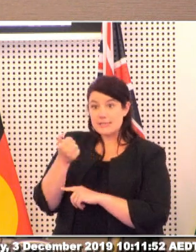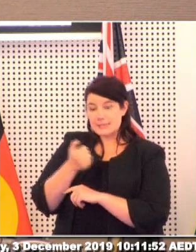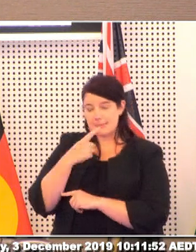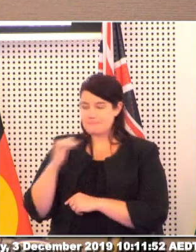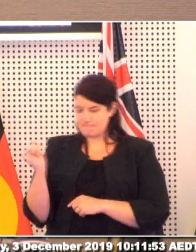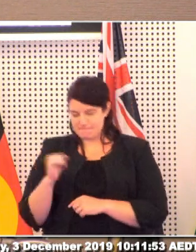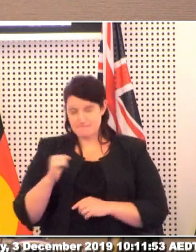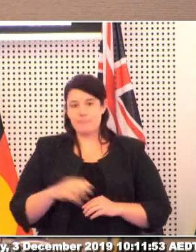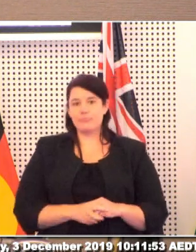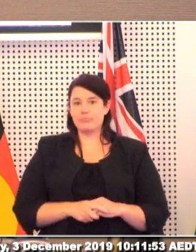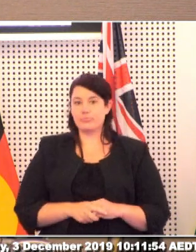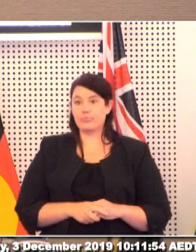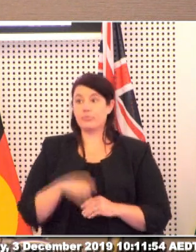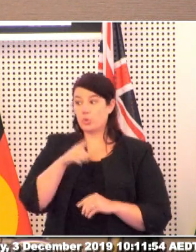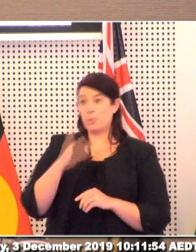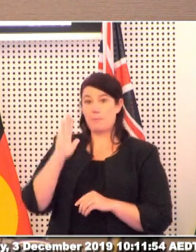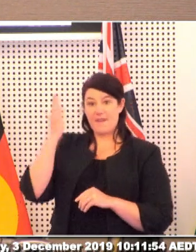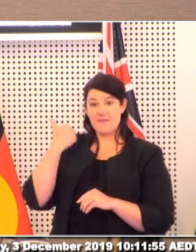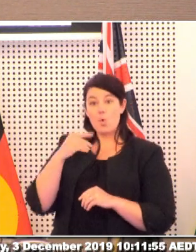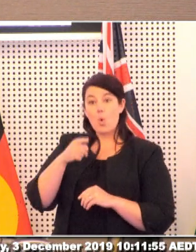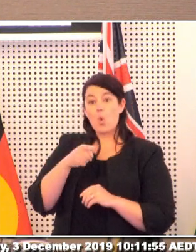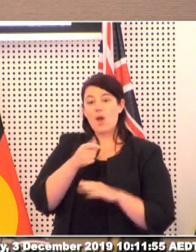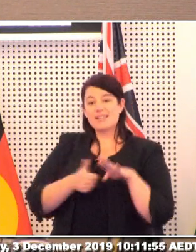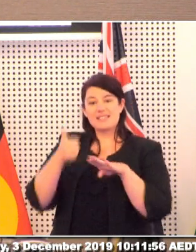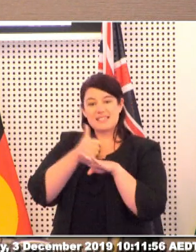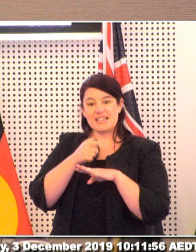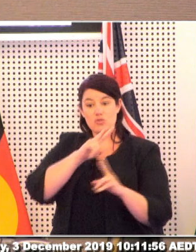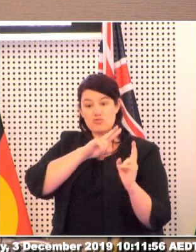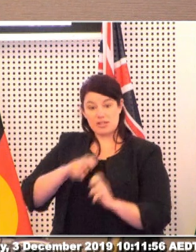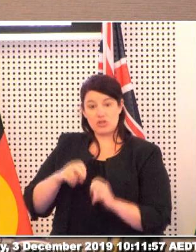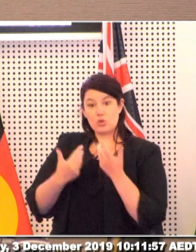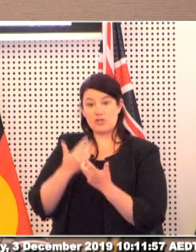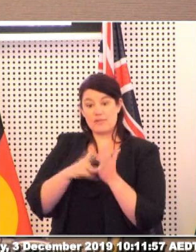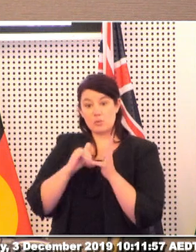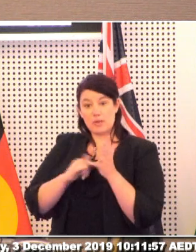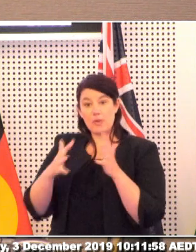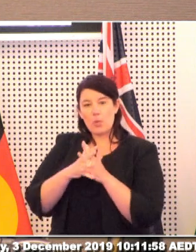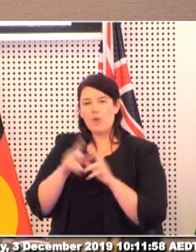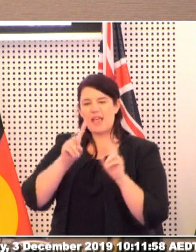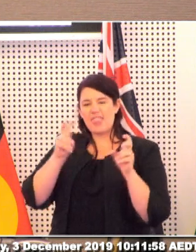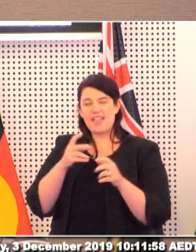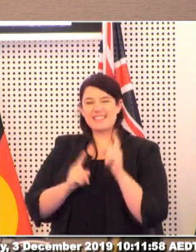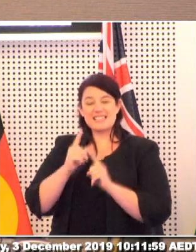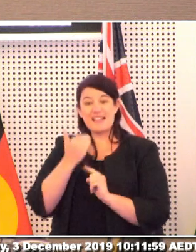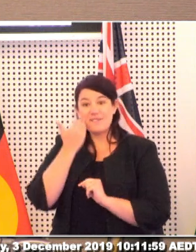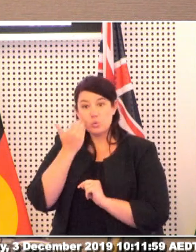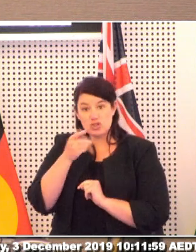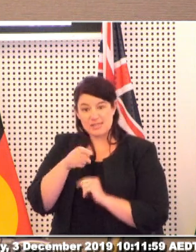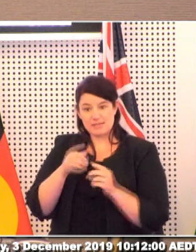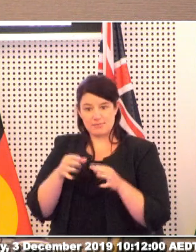Prior to that you were a senior research fellow at the University of New South Wales at the City Futures Research Centre. Yes.